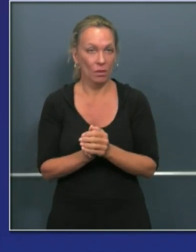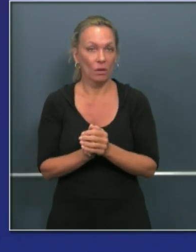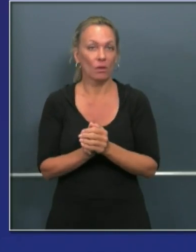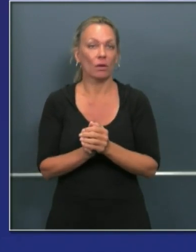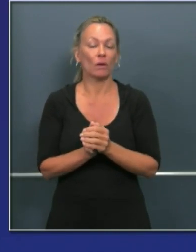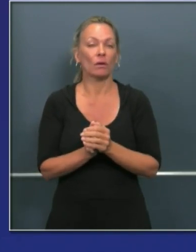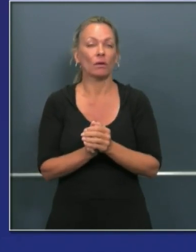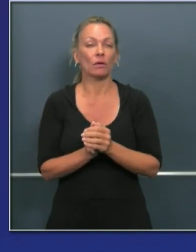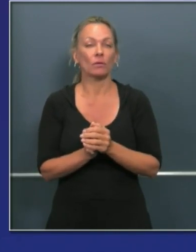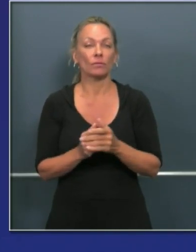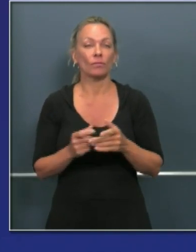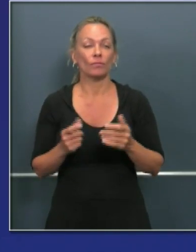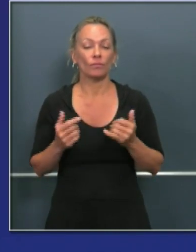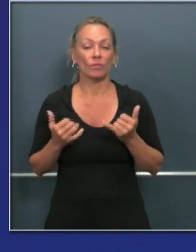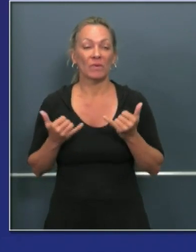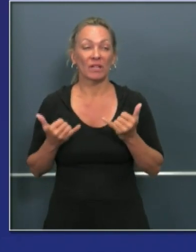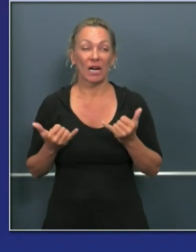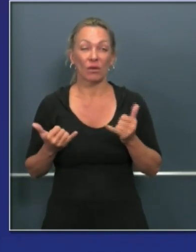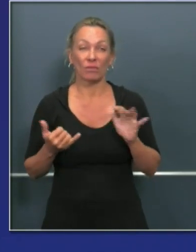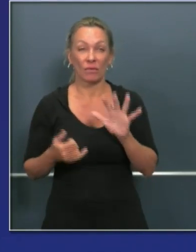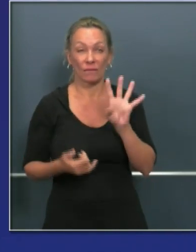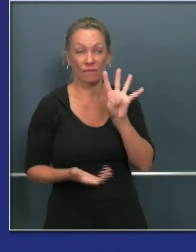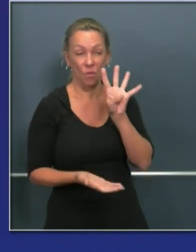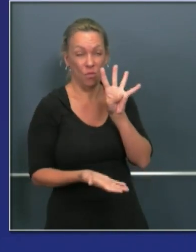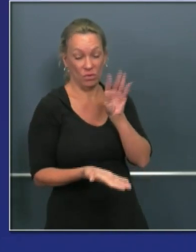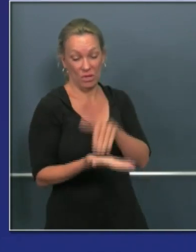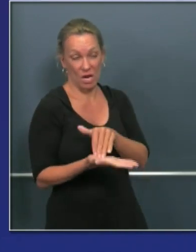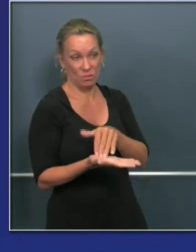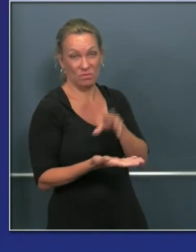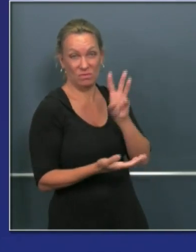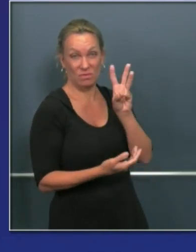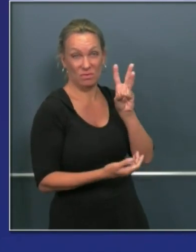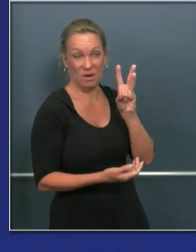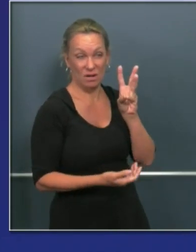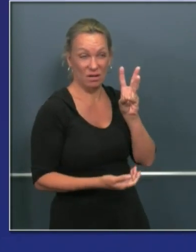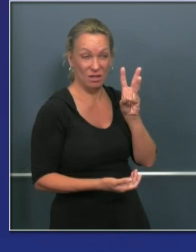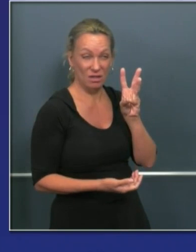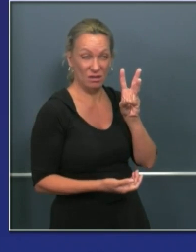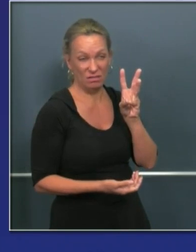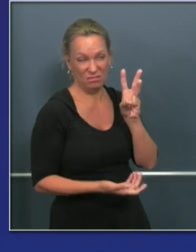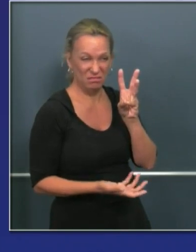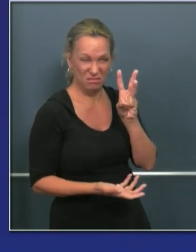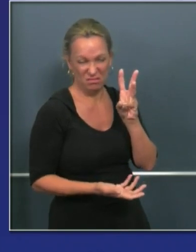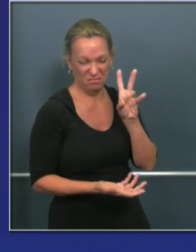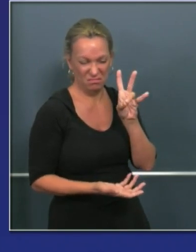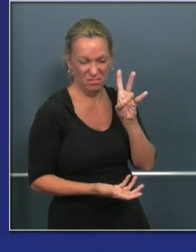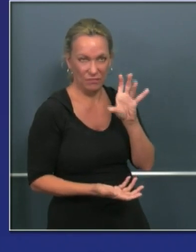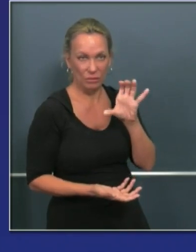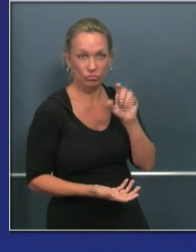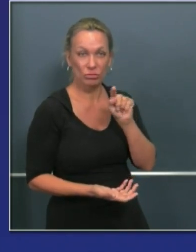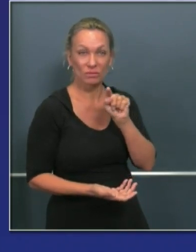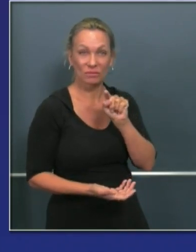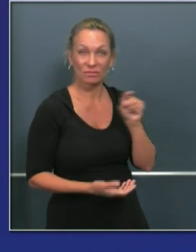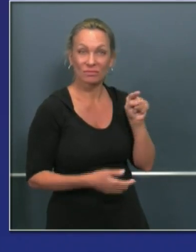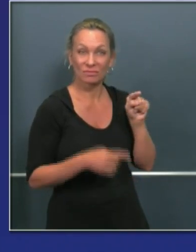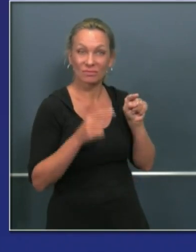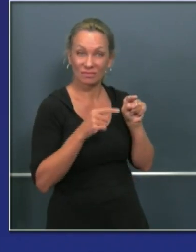MYRIAD OF DIFFERENT REASONS. WE CURRENTLY HAVE YOU SAW FROM